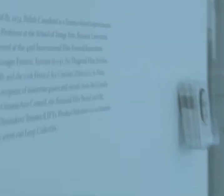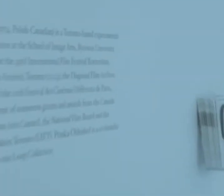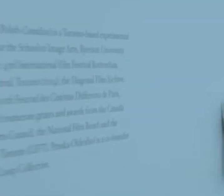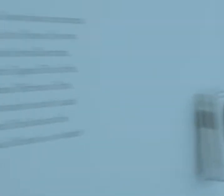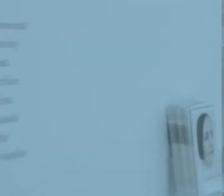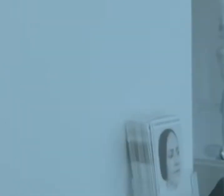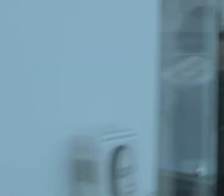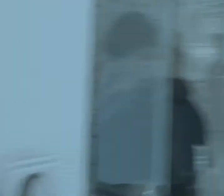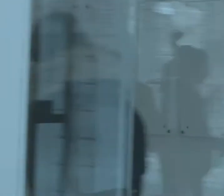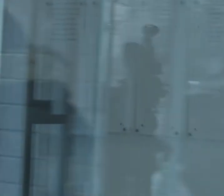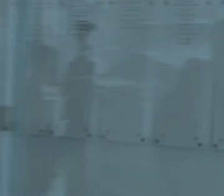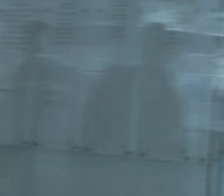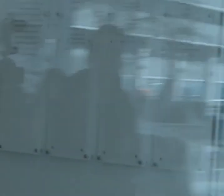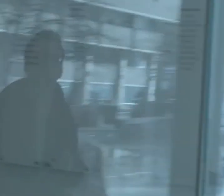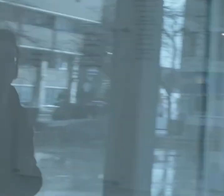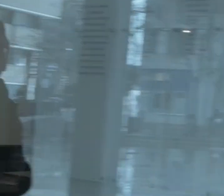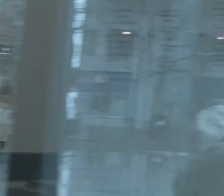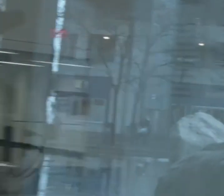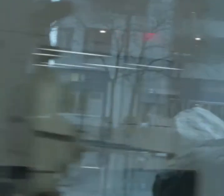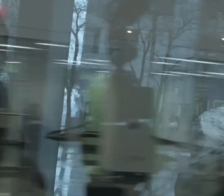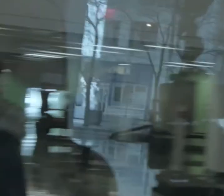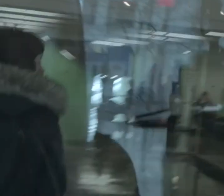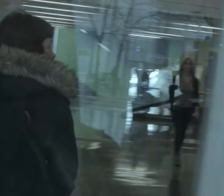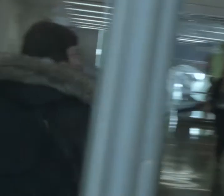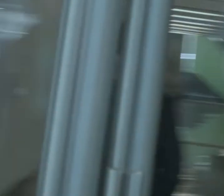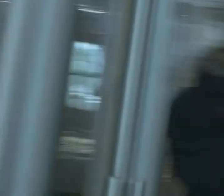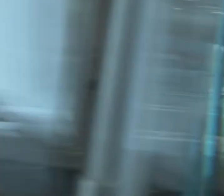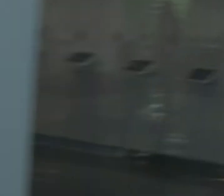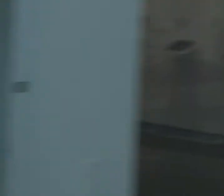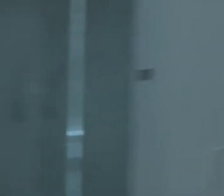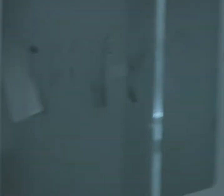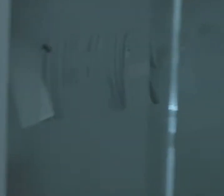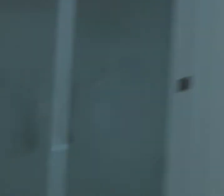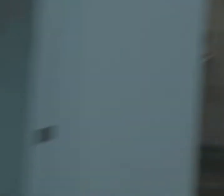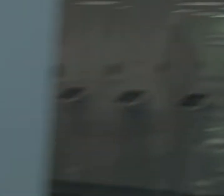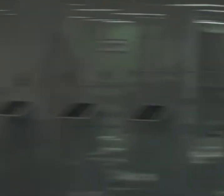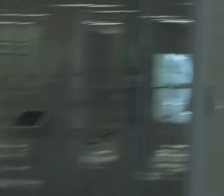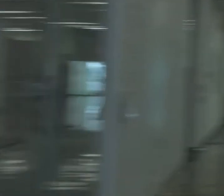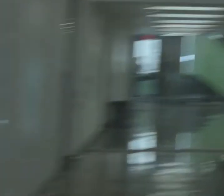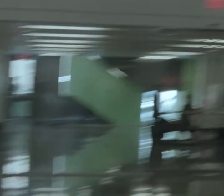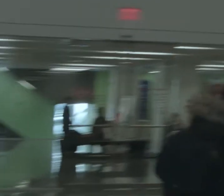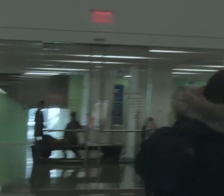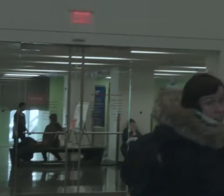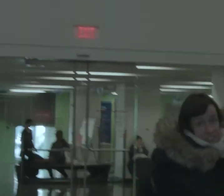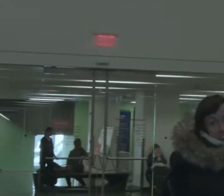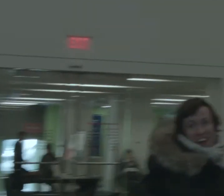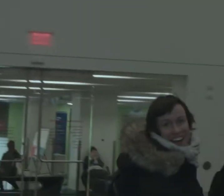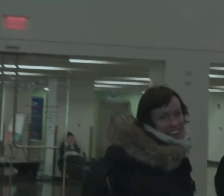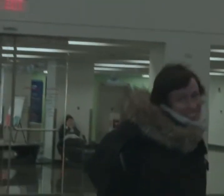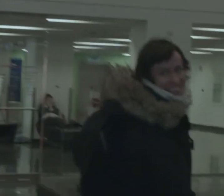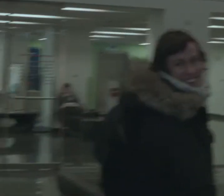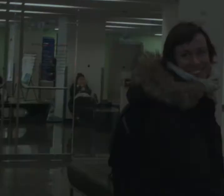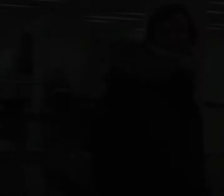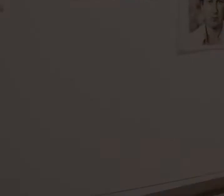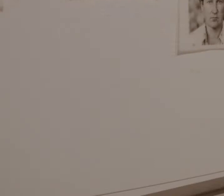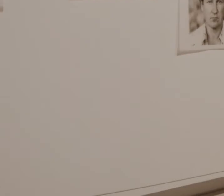Eliza Chandler walks through a set of glass doors and turns back to smile at the camera.